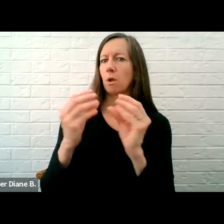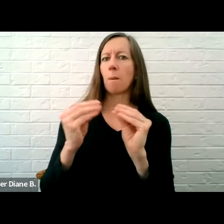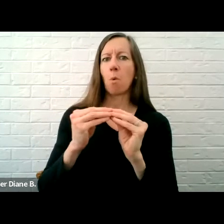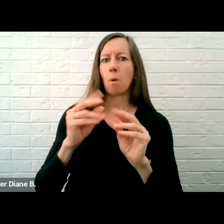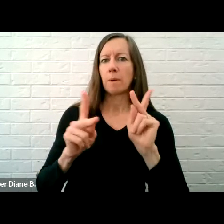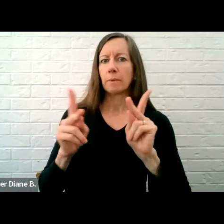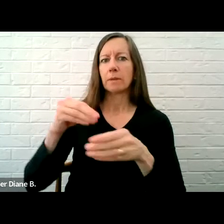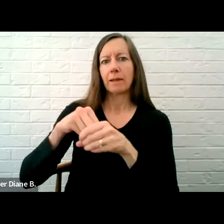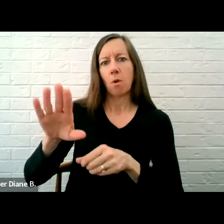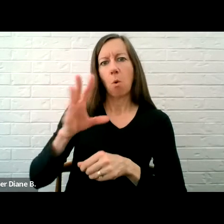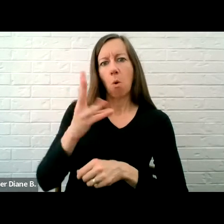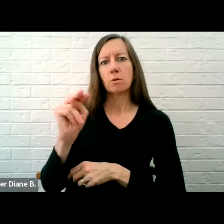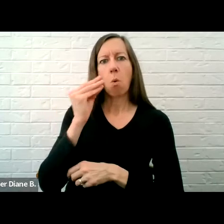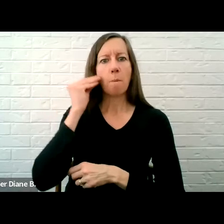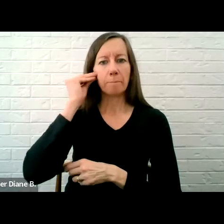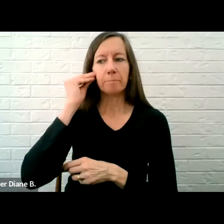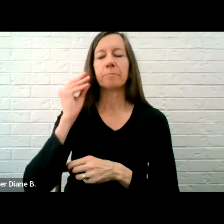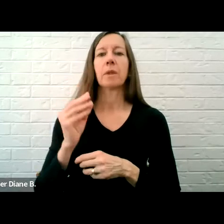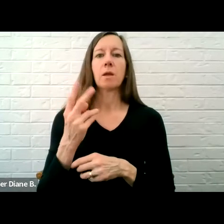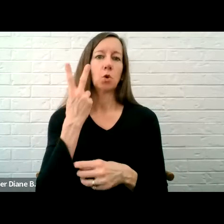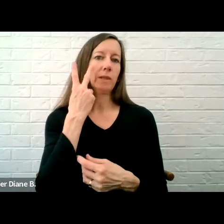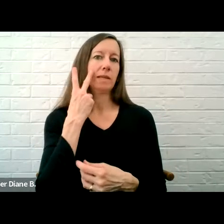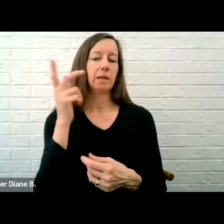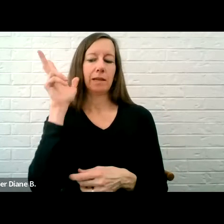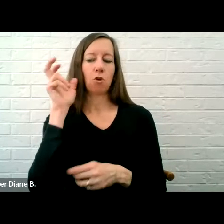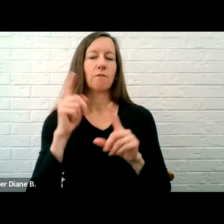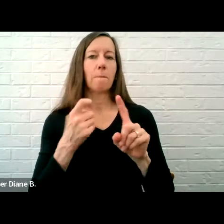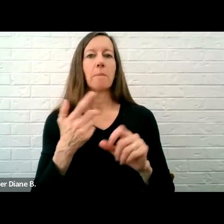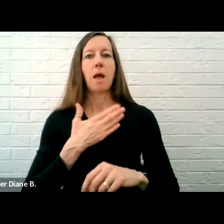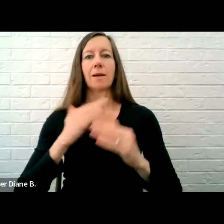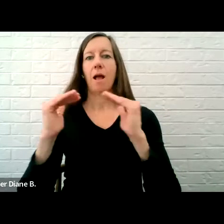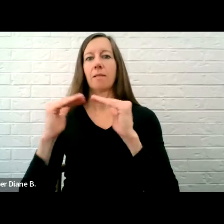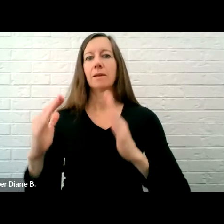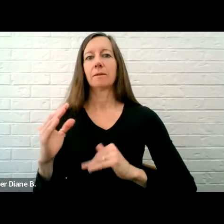and you'll hear from my colleague, Sherry Larson later today on the statistics behind that